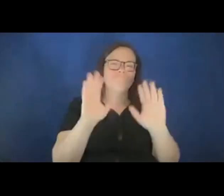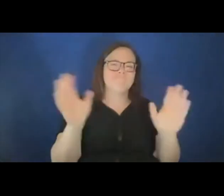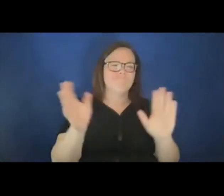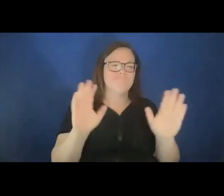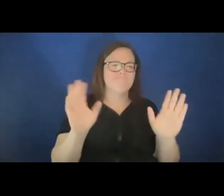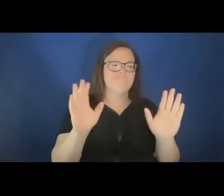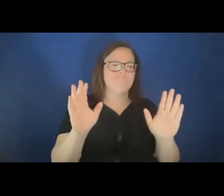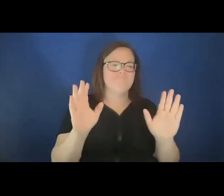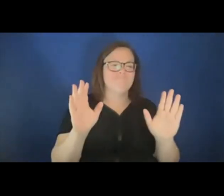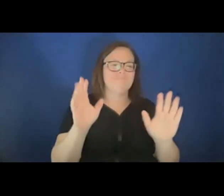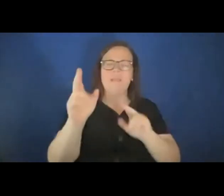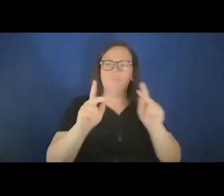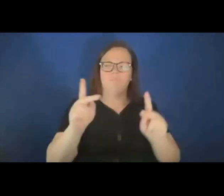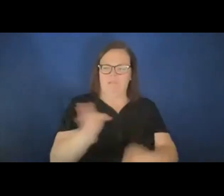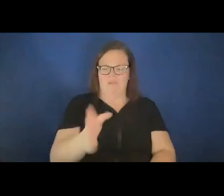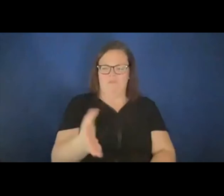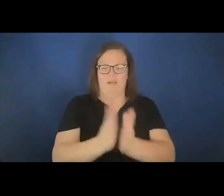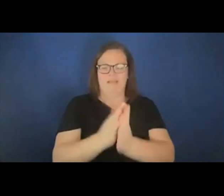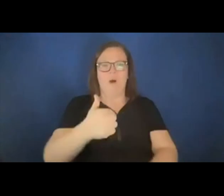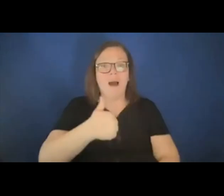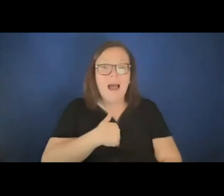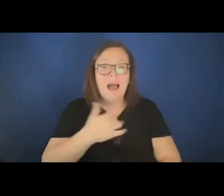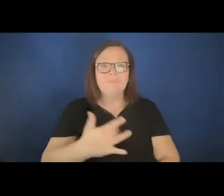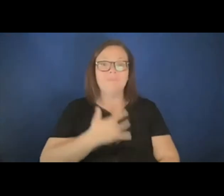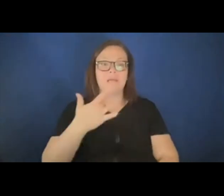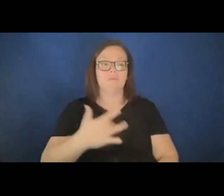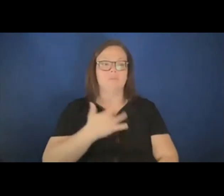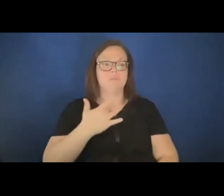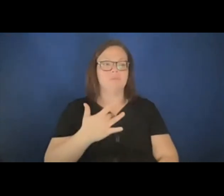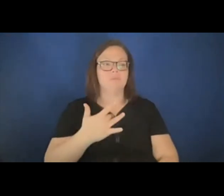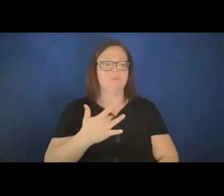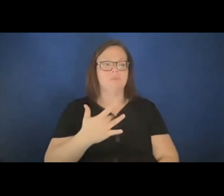nobody ever asked me how I felt